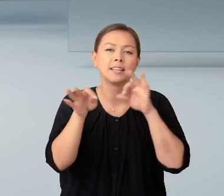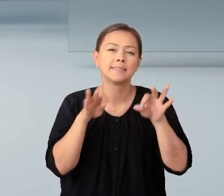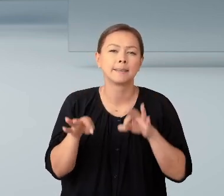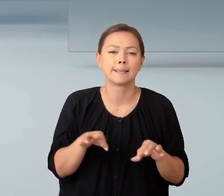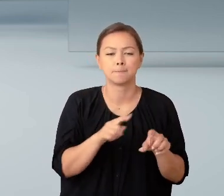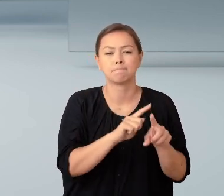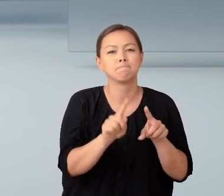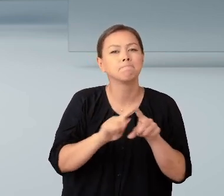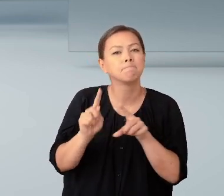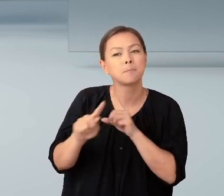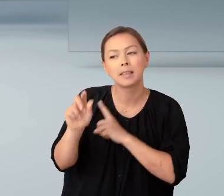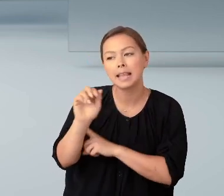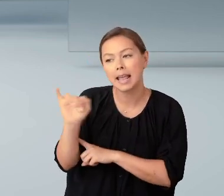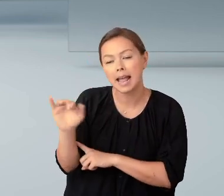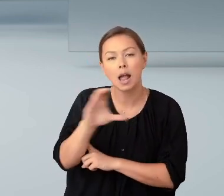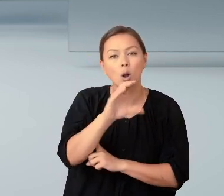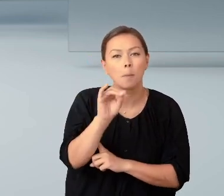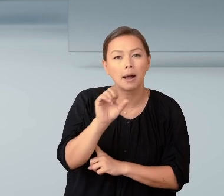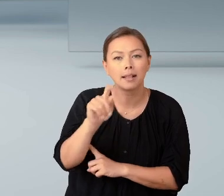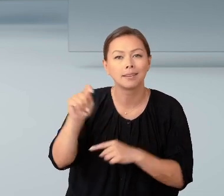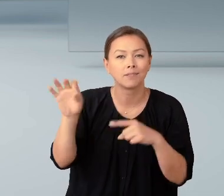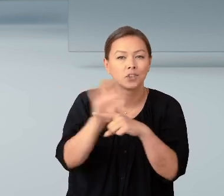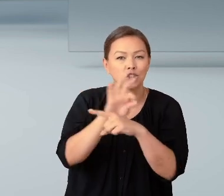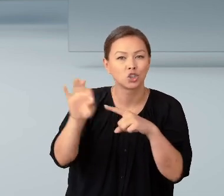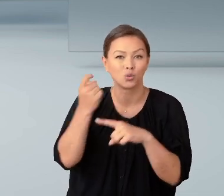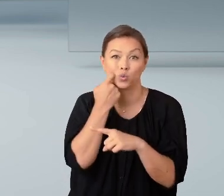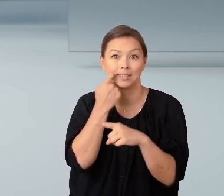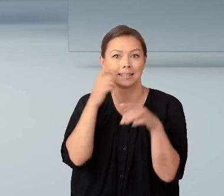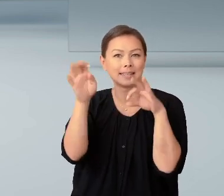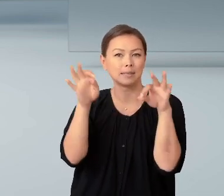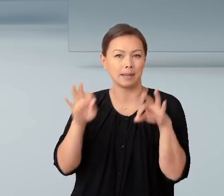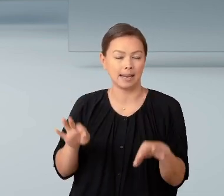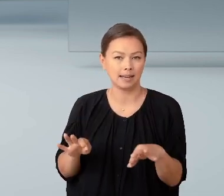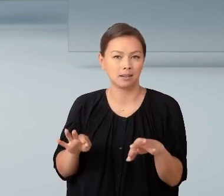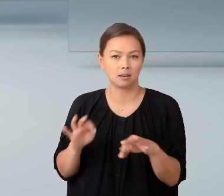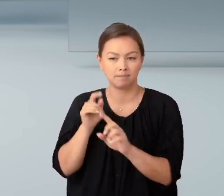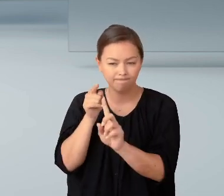and AI functions that Tracey was talking about earlier, specific